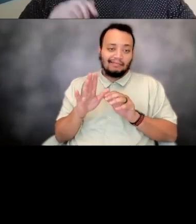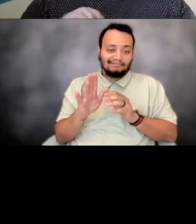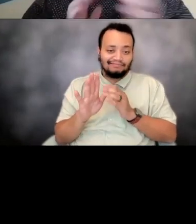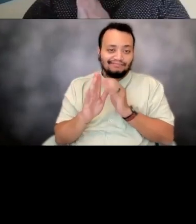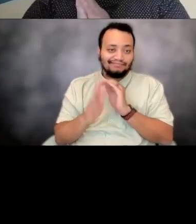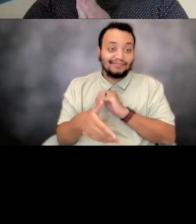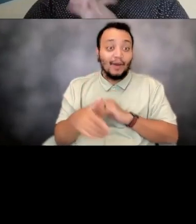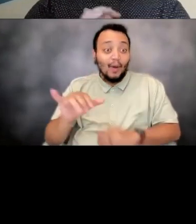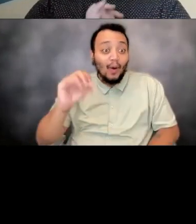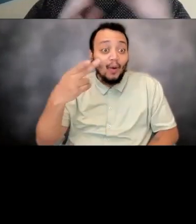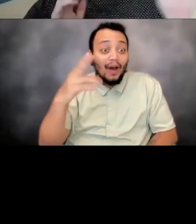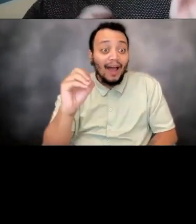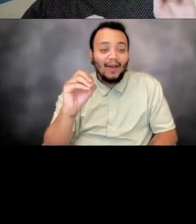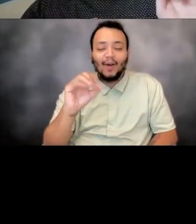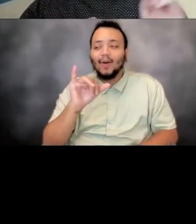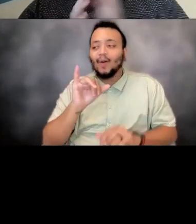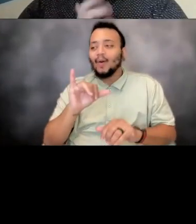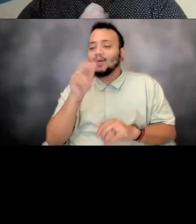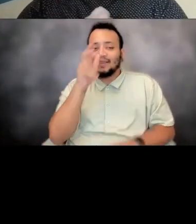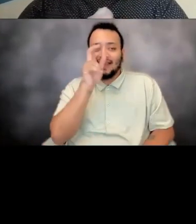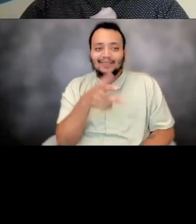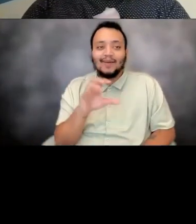Ohio, great. I was pretty sure Ohio.